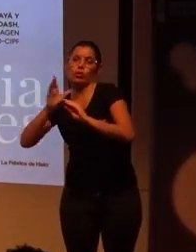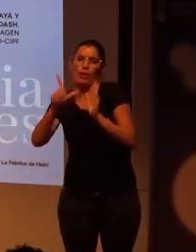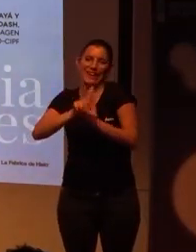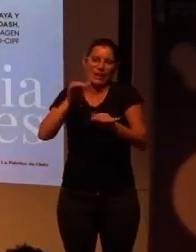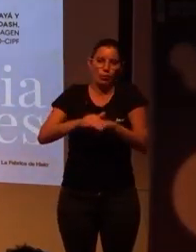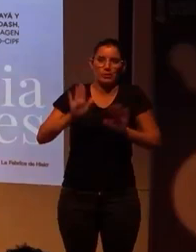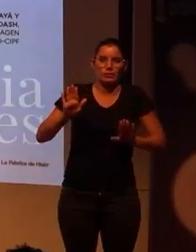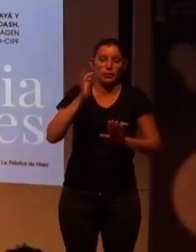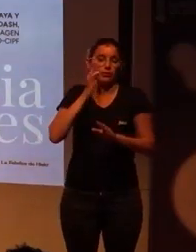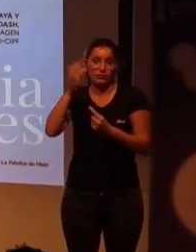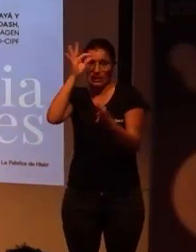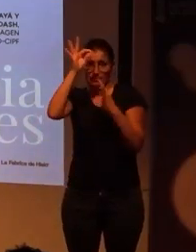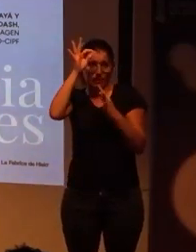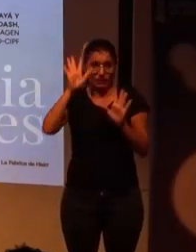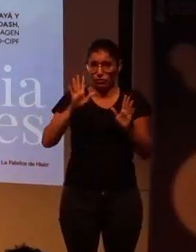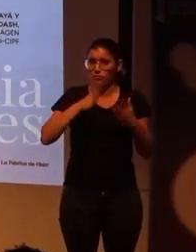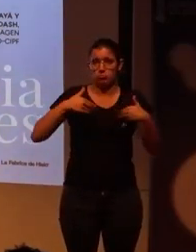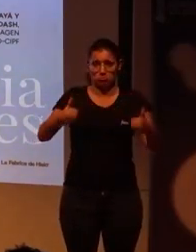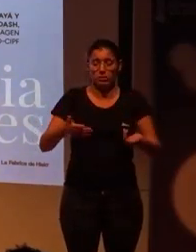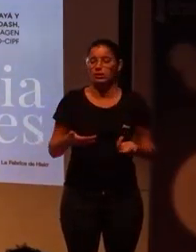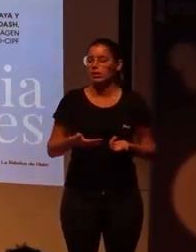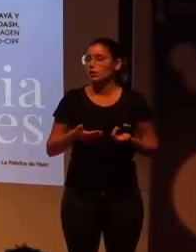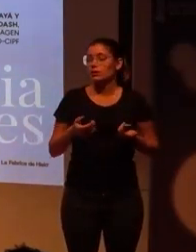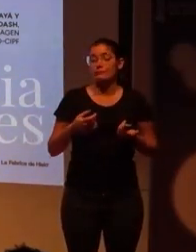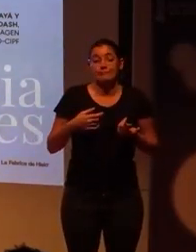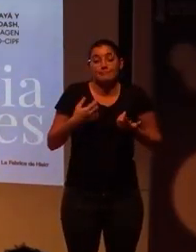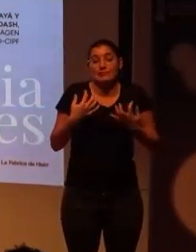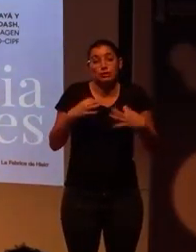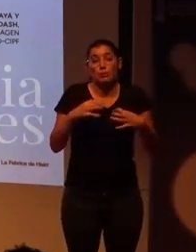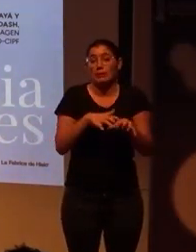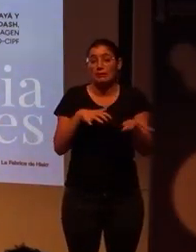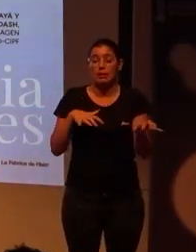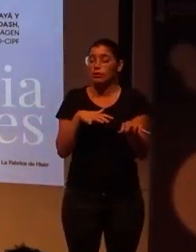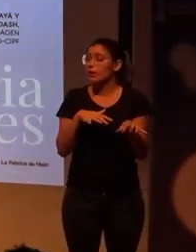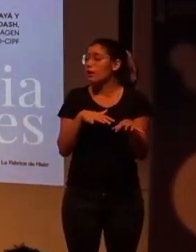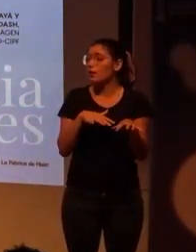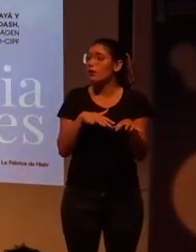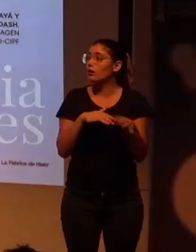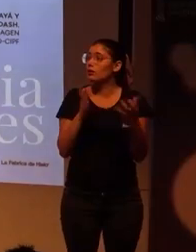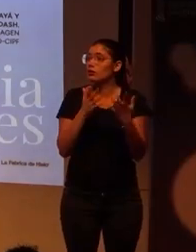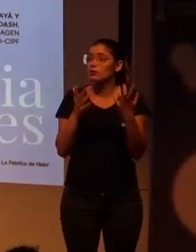but well, it is so specific that they regulate this. Normally they say that you can...